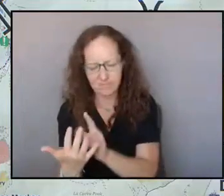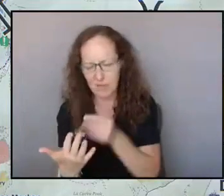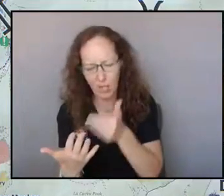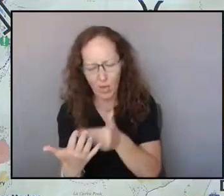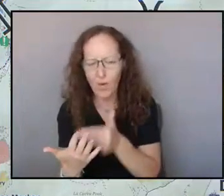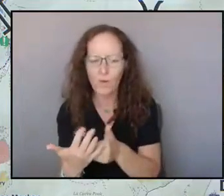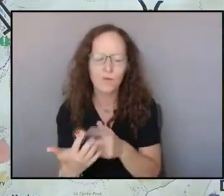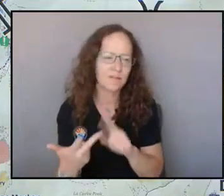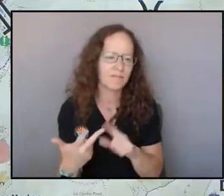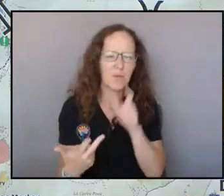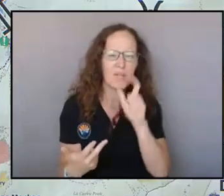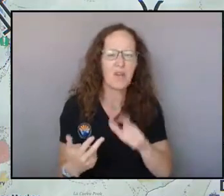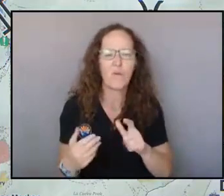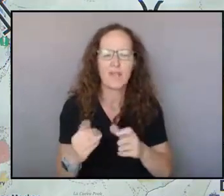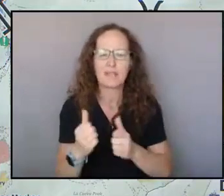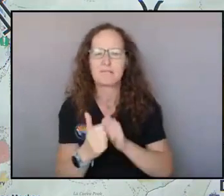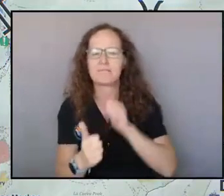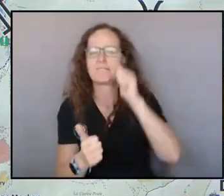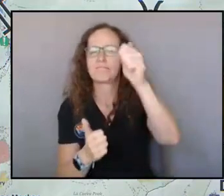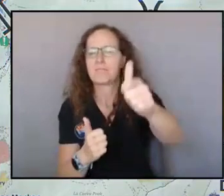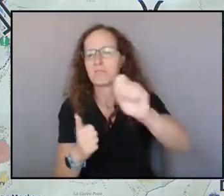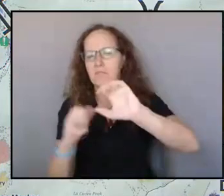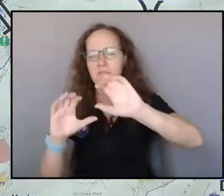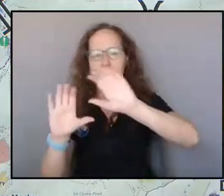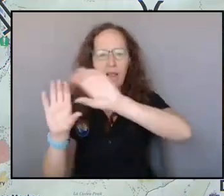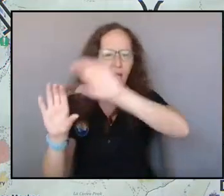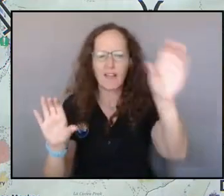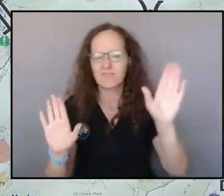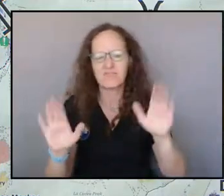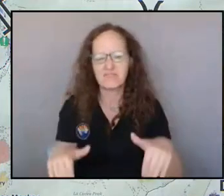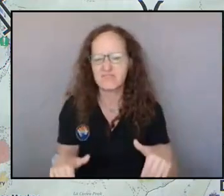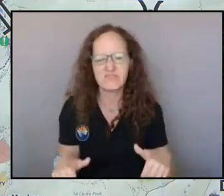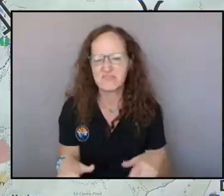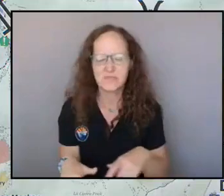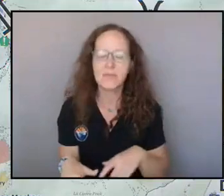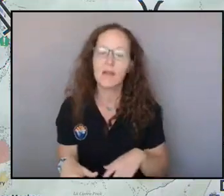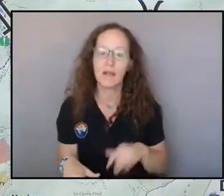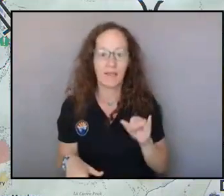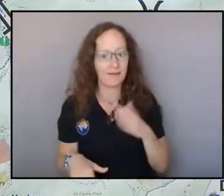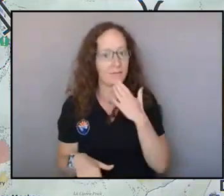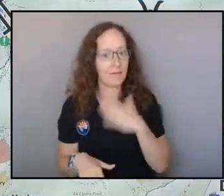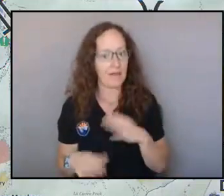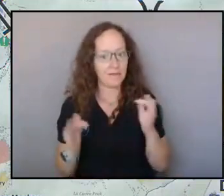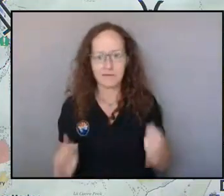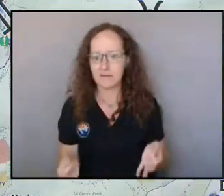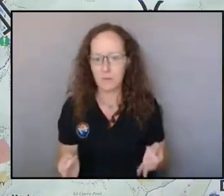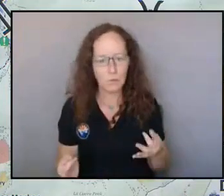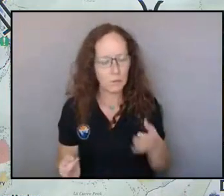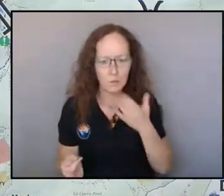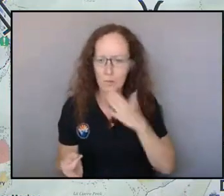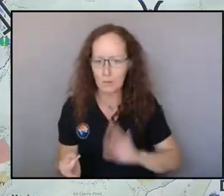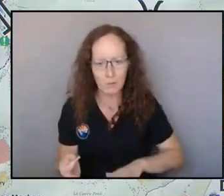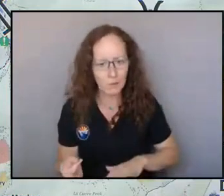CONCURRENT WITH THE DIRECT LINES, WITH FOCUS ON PROTECTING THE VALUES AND MINIMIZING THE FIRE SIZE TO THE MAXIMUM EXTENT POSSIBLE.